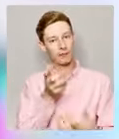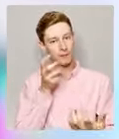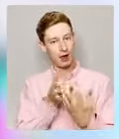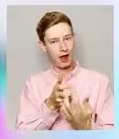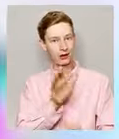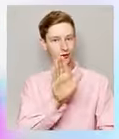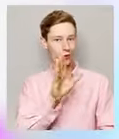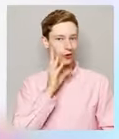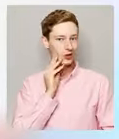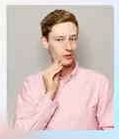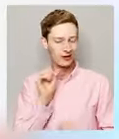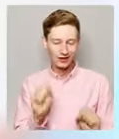to what makes sense for your experience.